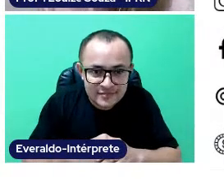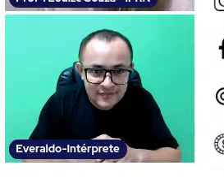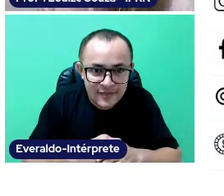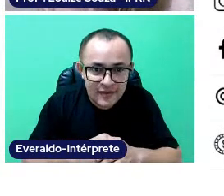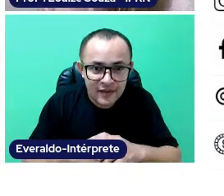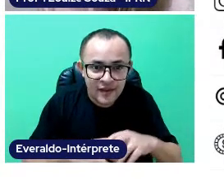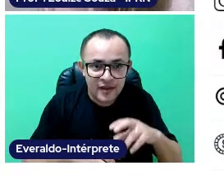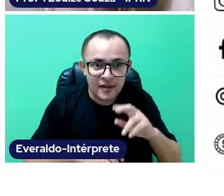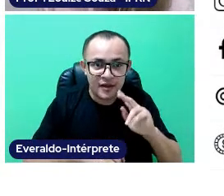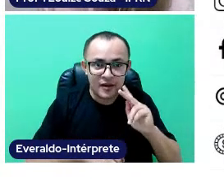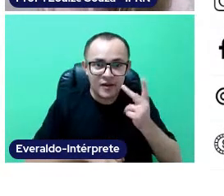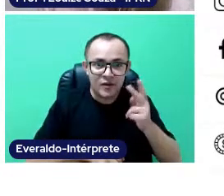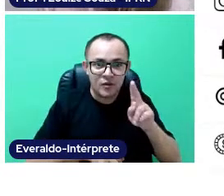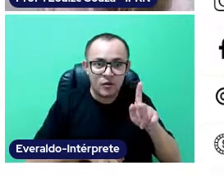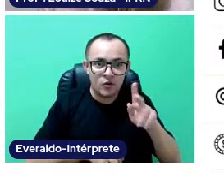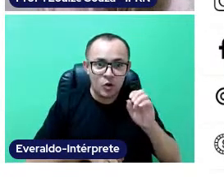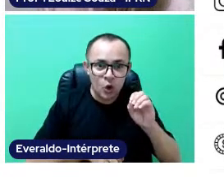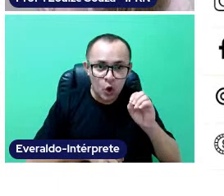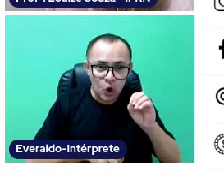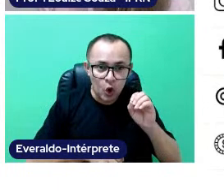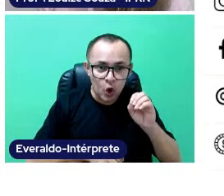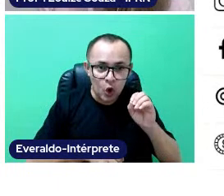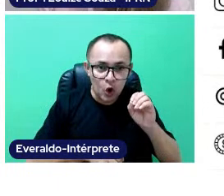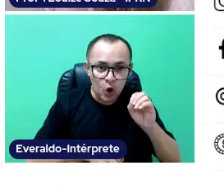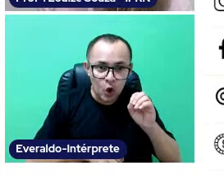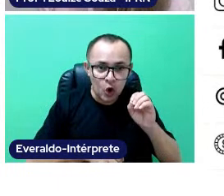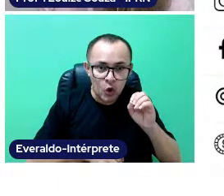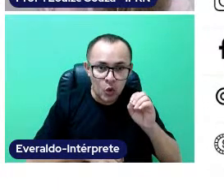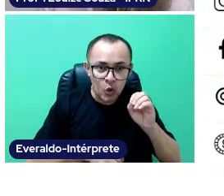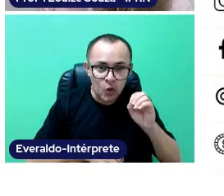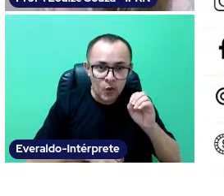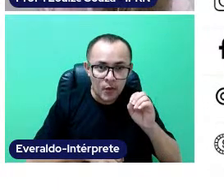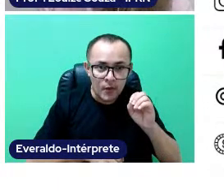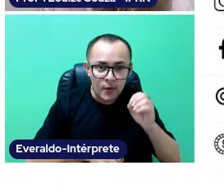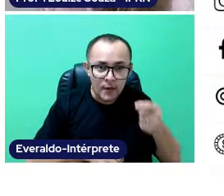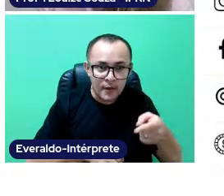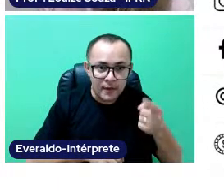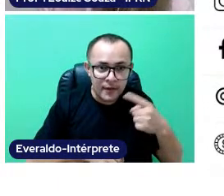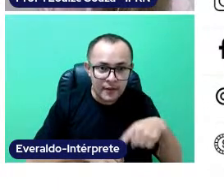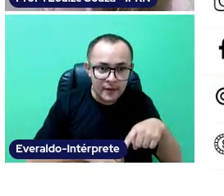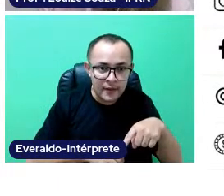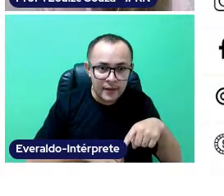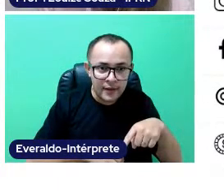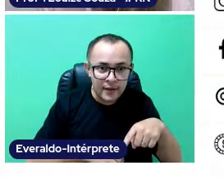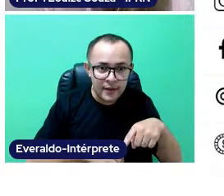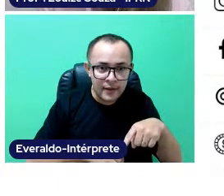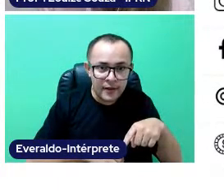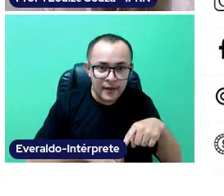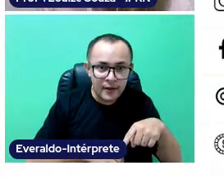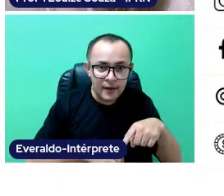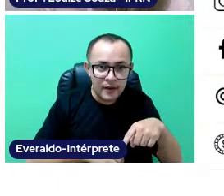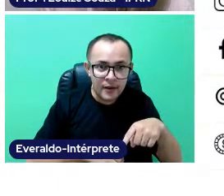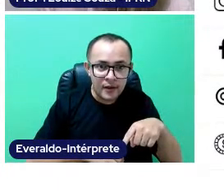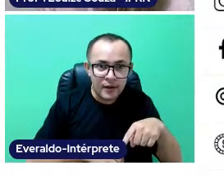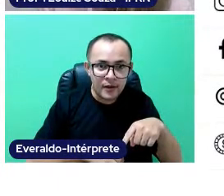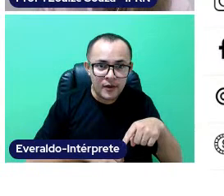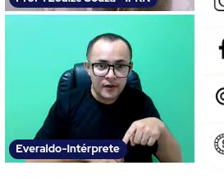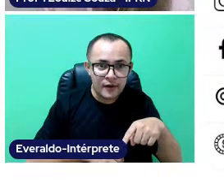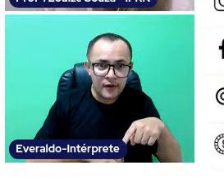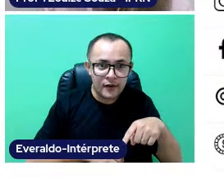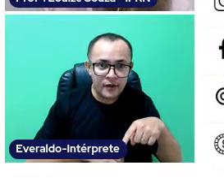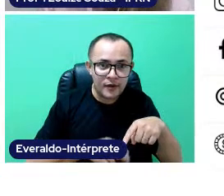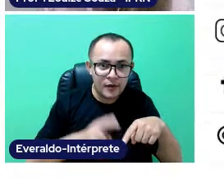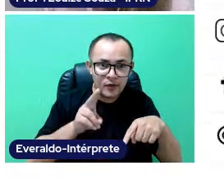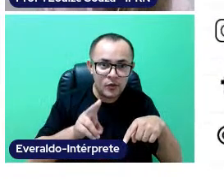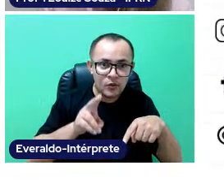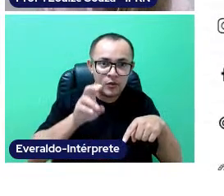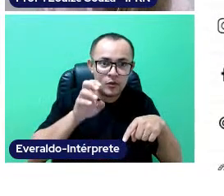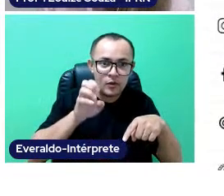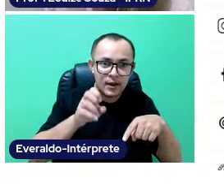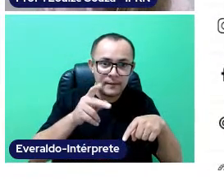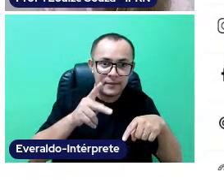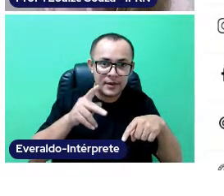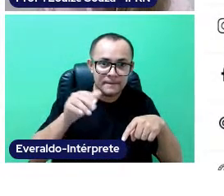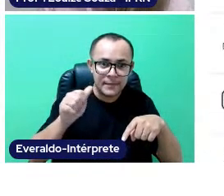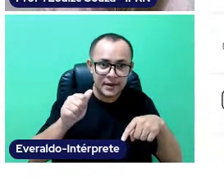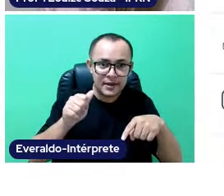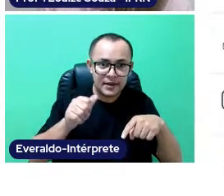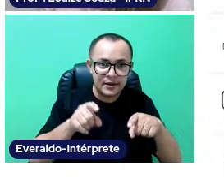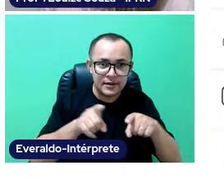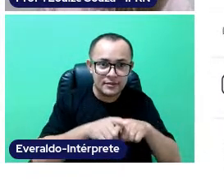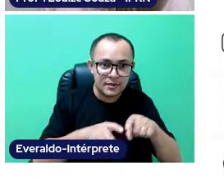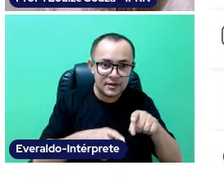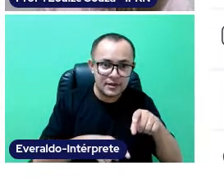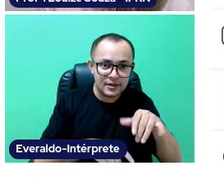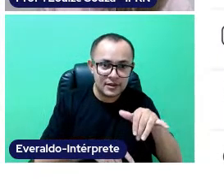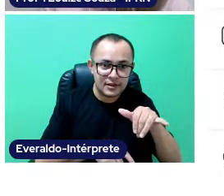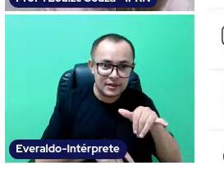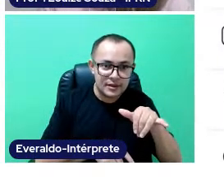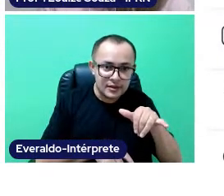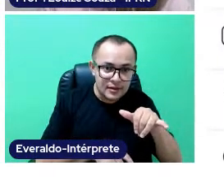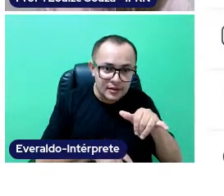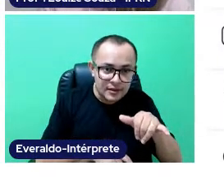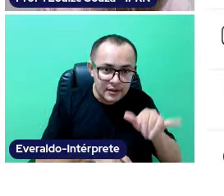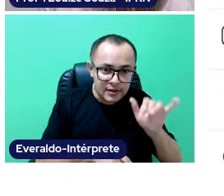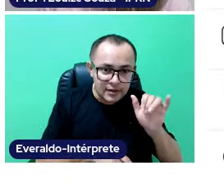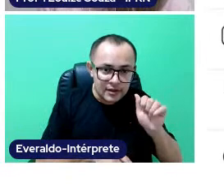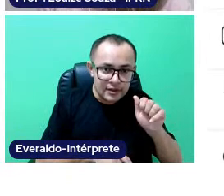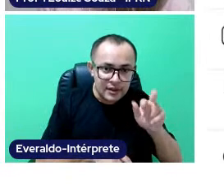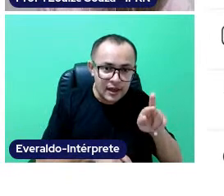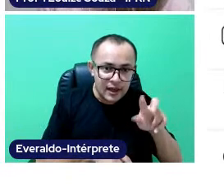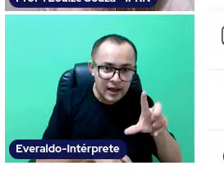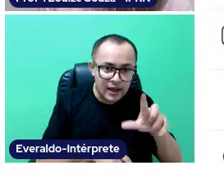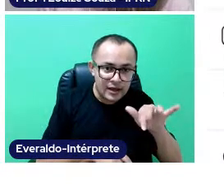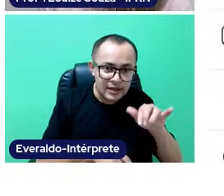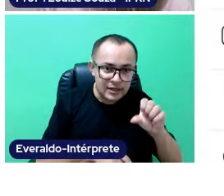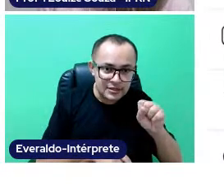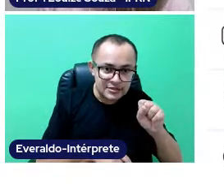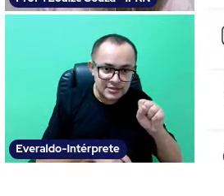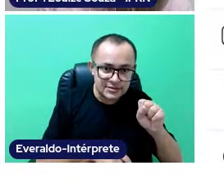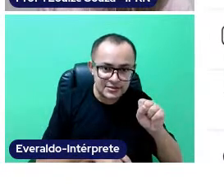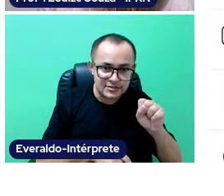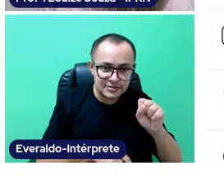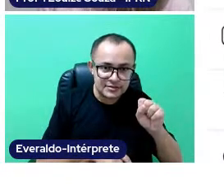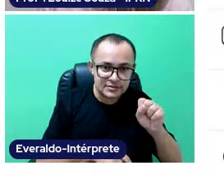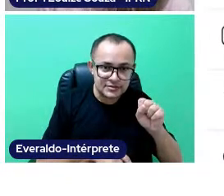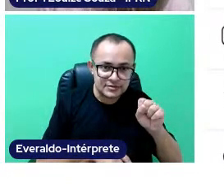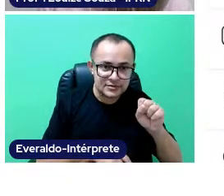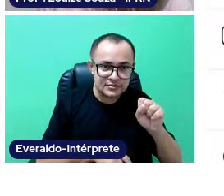The winners are Hugo D'Leon de Almeida Severo and Yarlis Yaneth Conde Herrera.